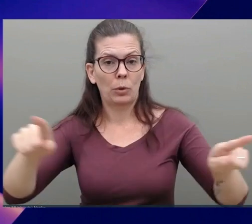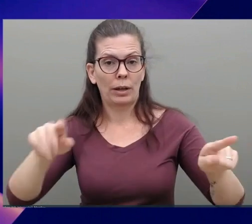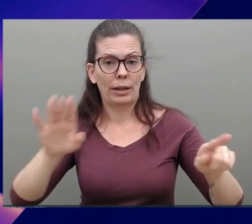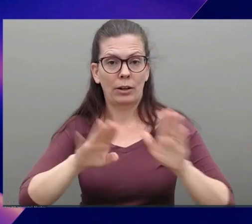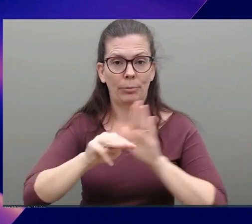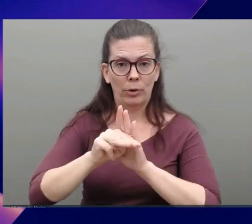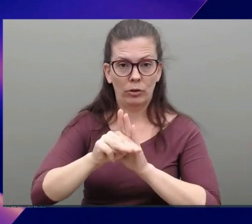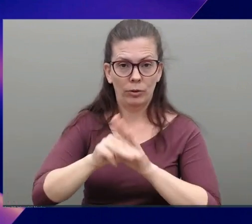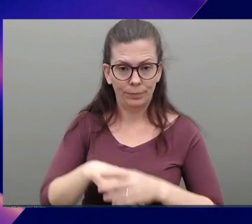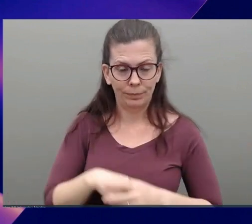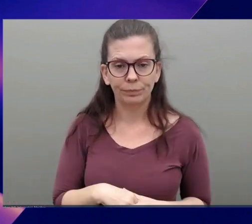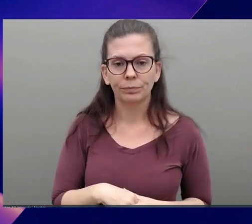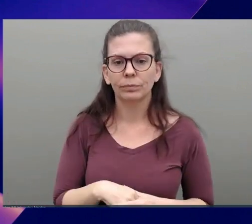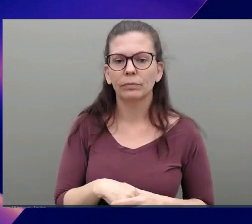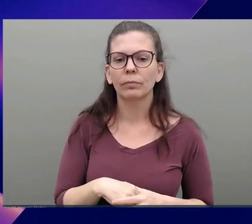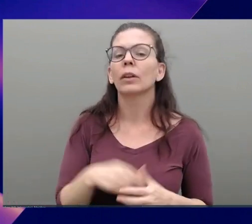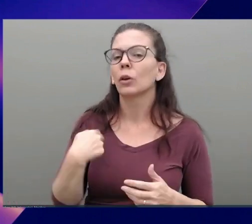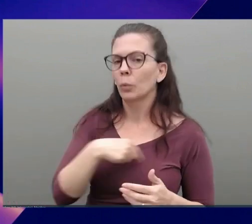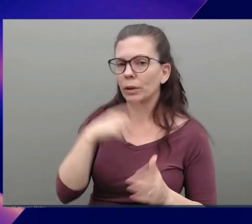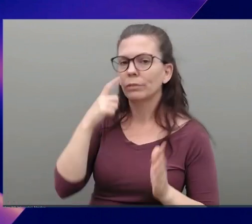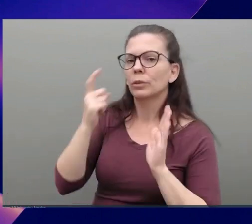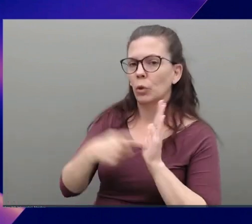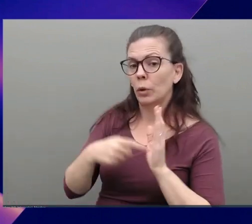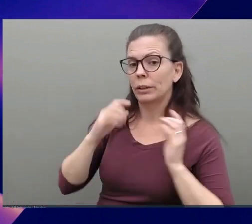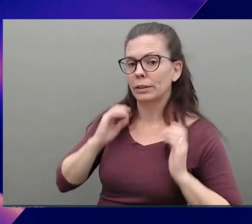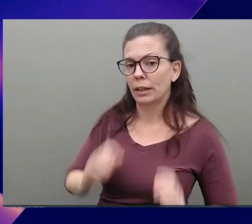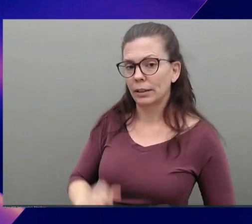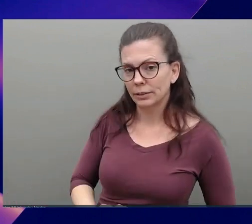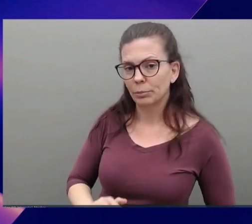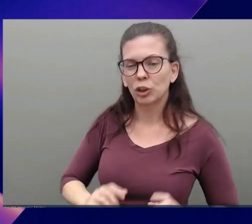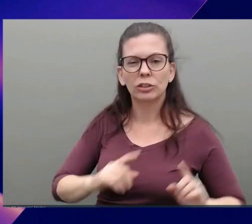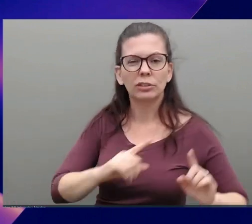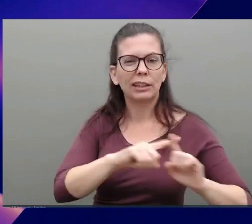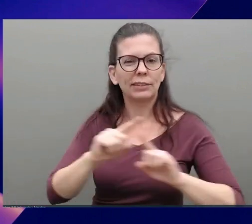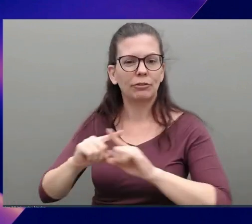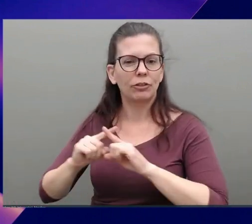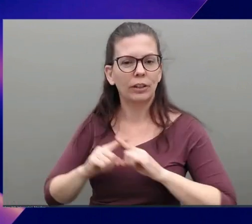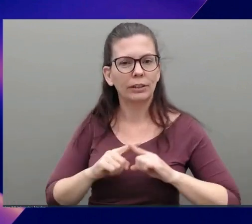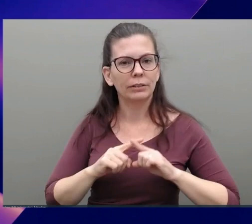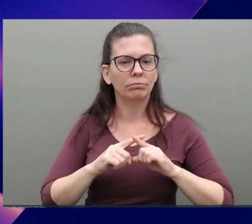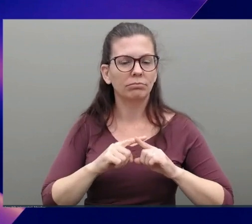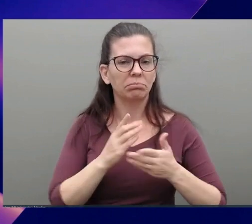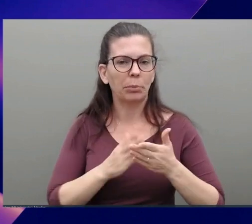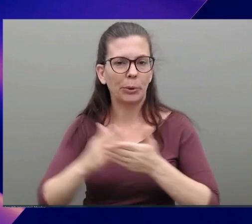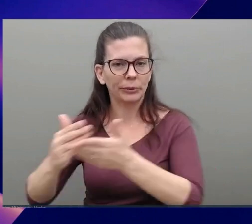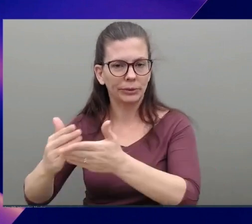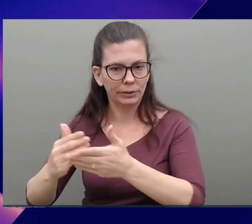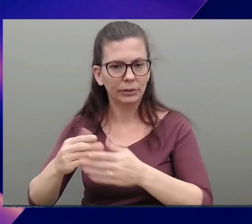And we have seen customer at different stages. They adopt MLOps,